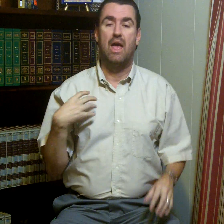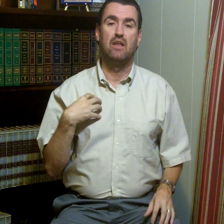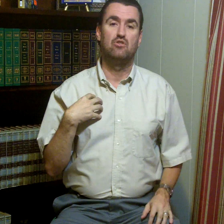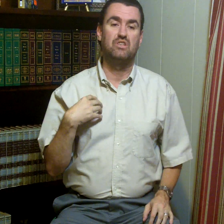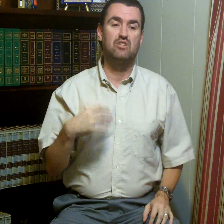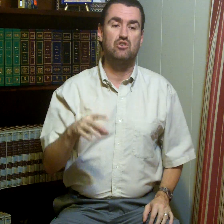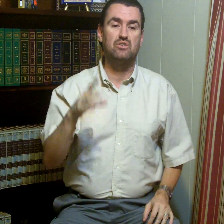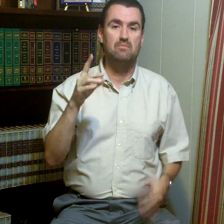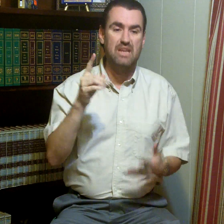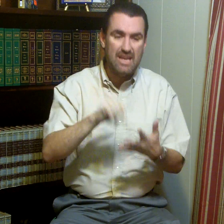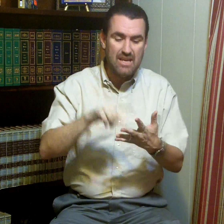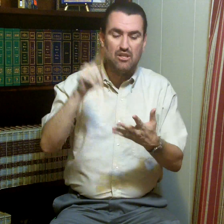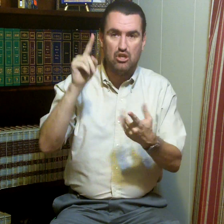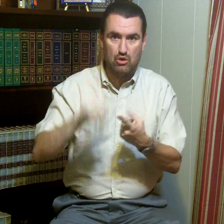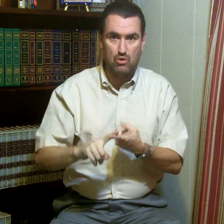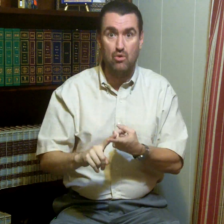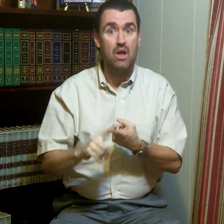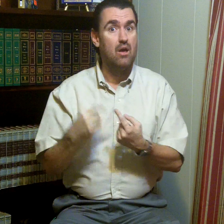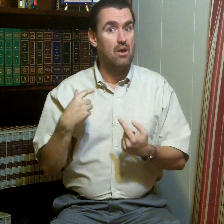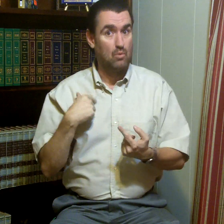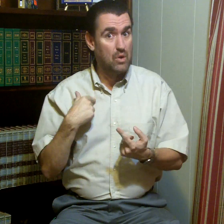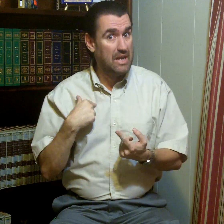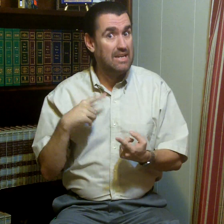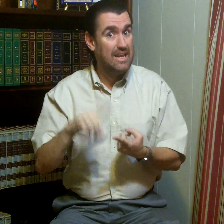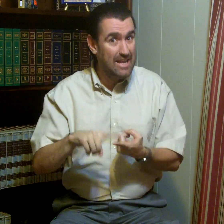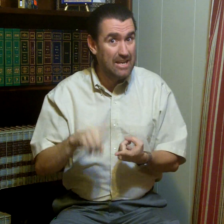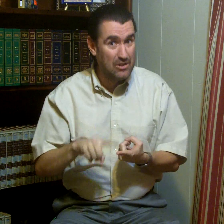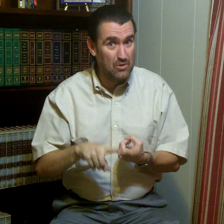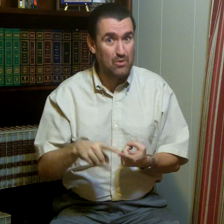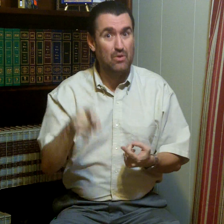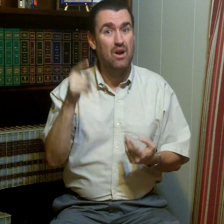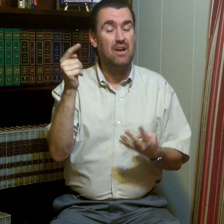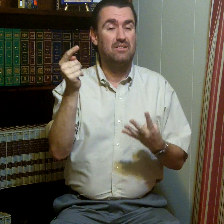and your teachers need you we need you